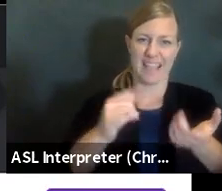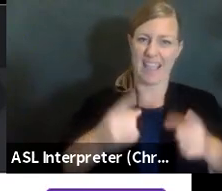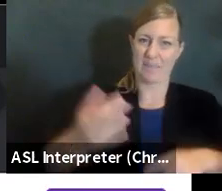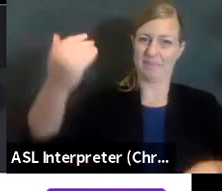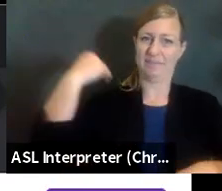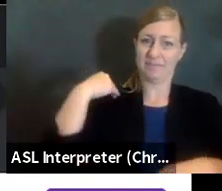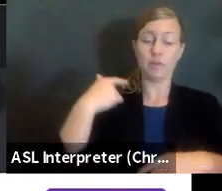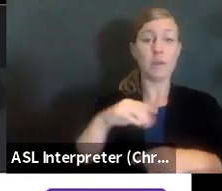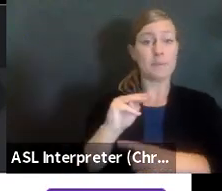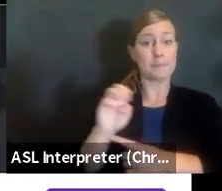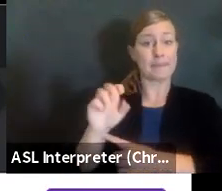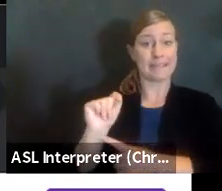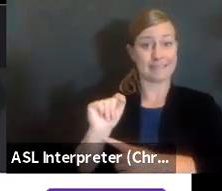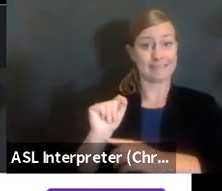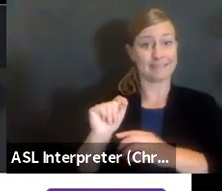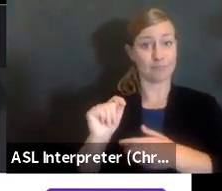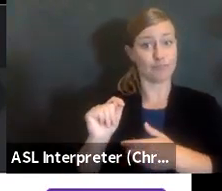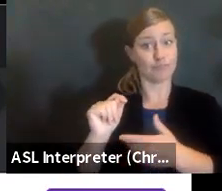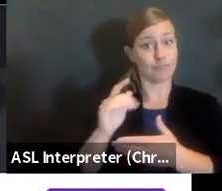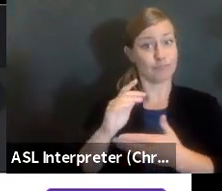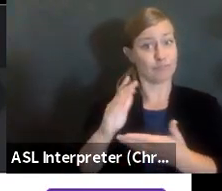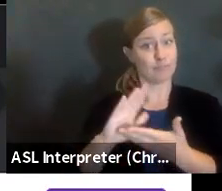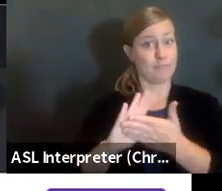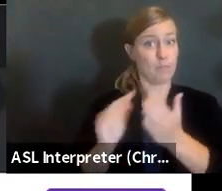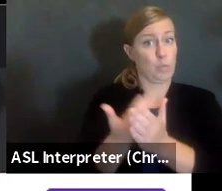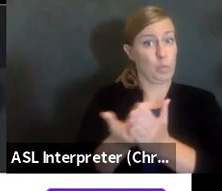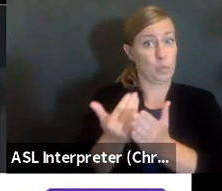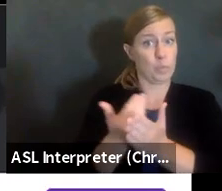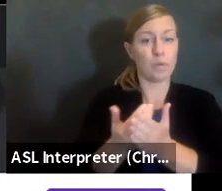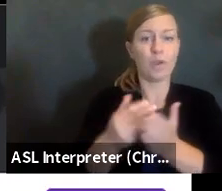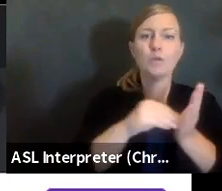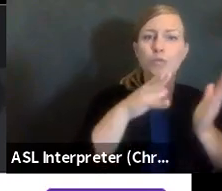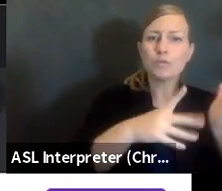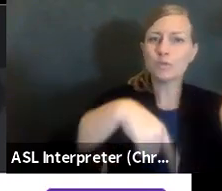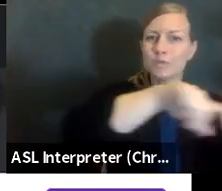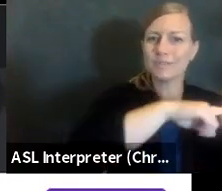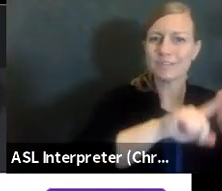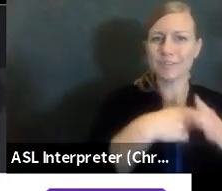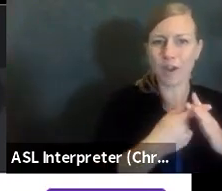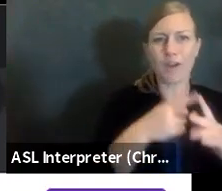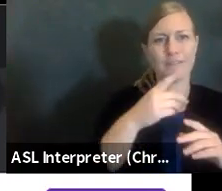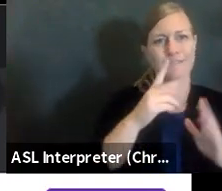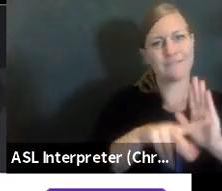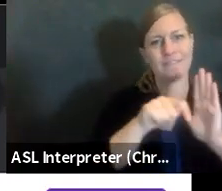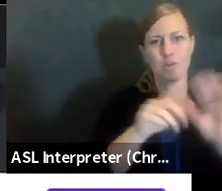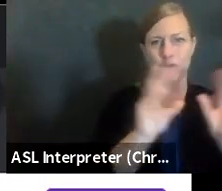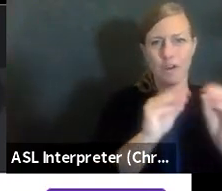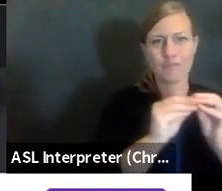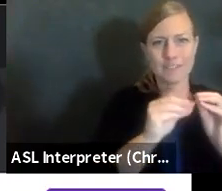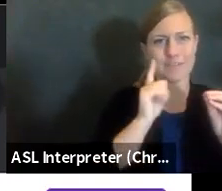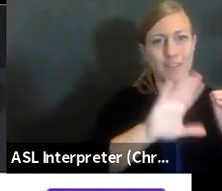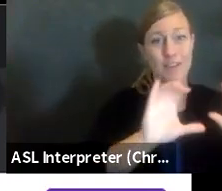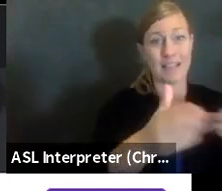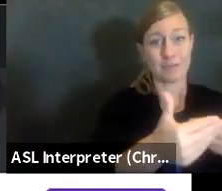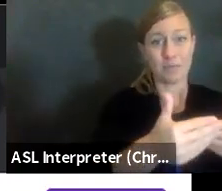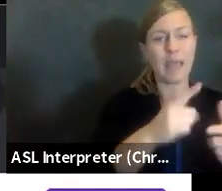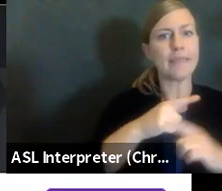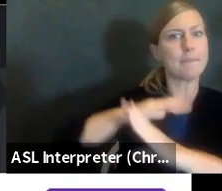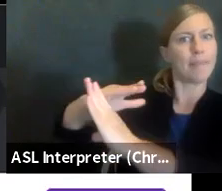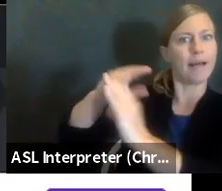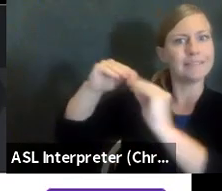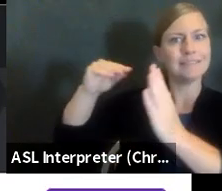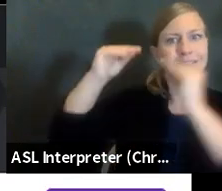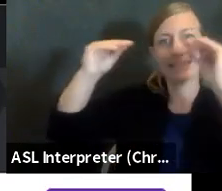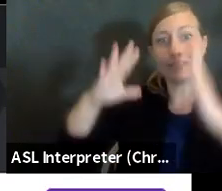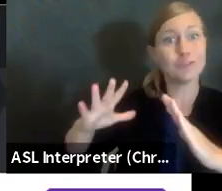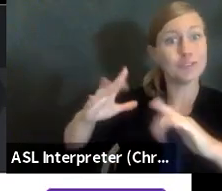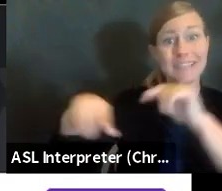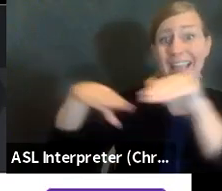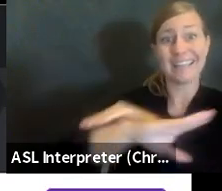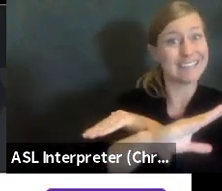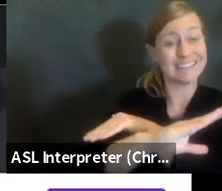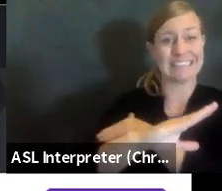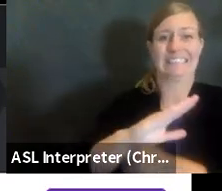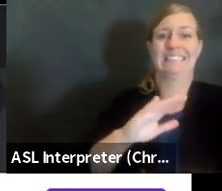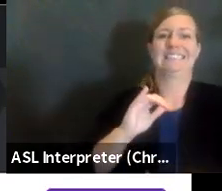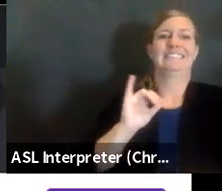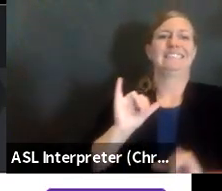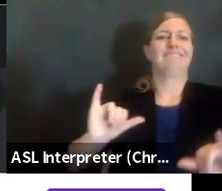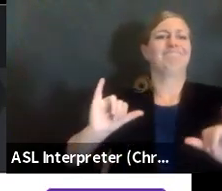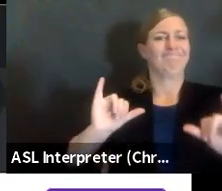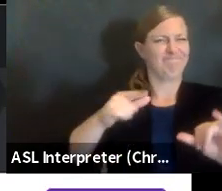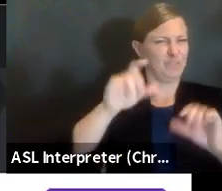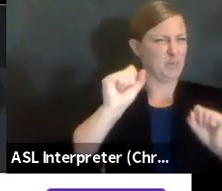ESD 112 - Katherine Livick: classroom. And the problem was that students were starting up video conferences in Meet for their classroom and not letting the teacher in. And you can probably let your mind take you to why that's not...